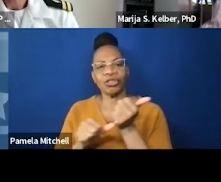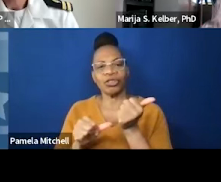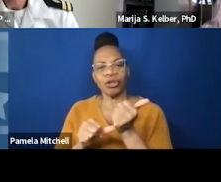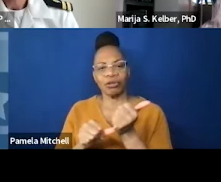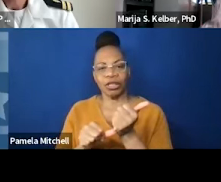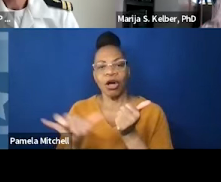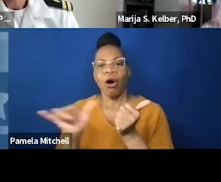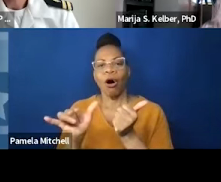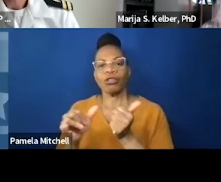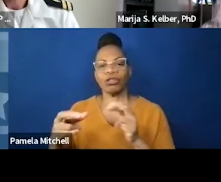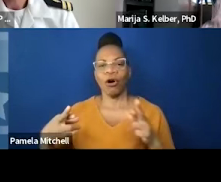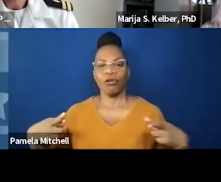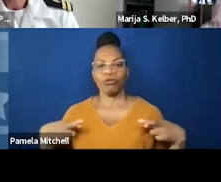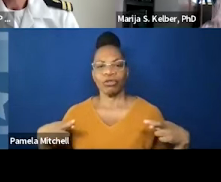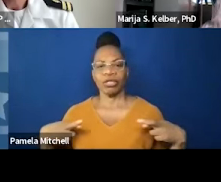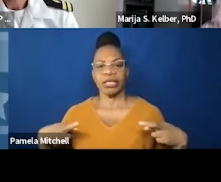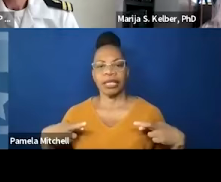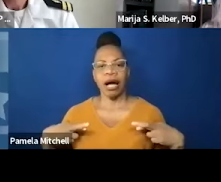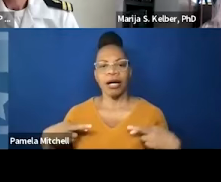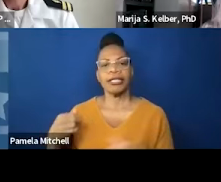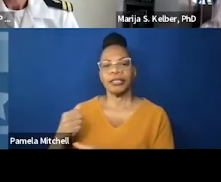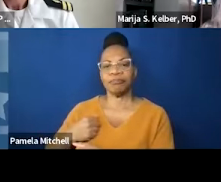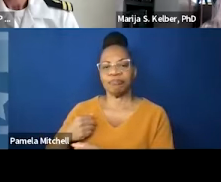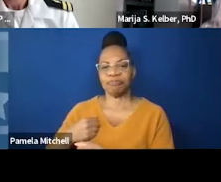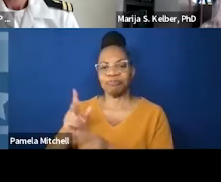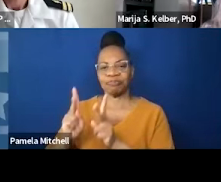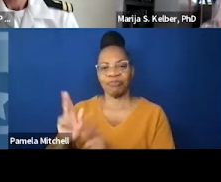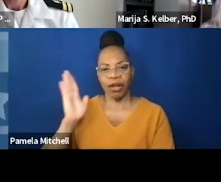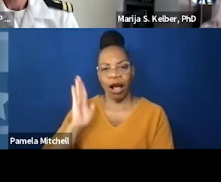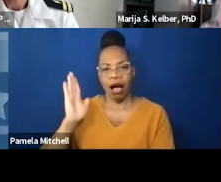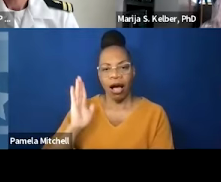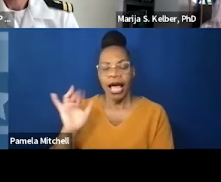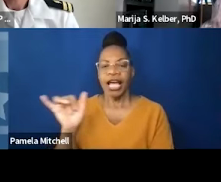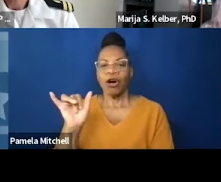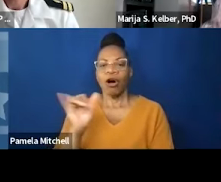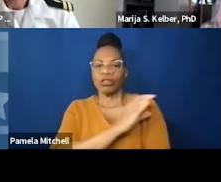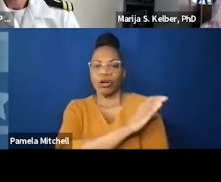He is a retired Army Noncommissioned Officer, a combat veteran, and a clinical mental health counselor